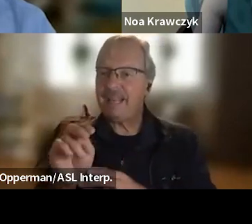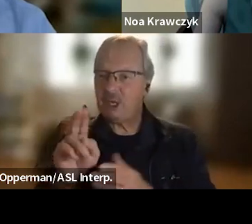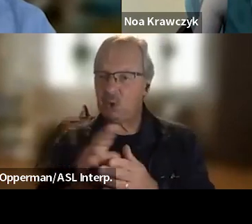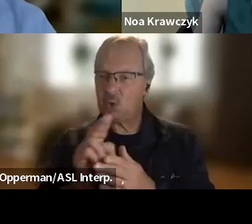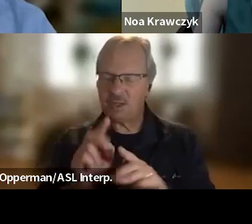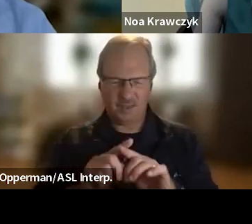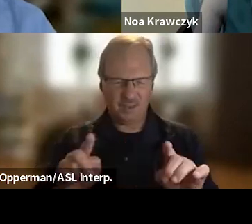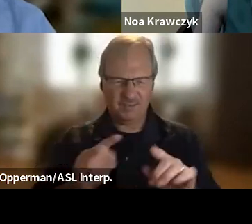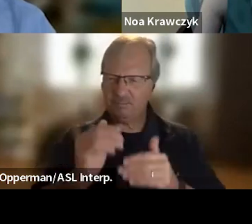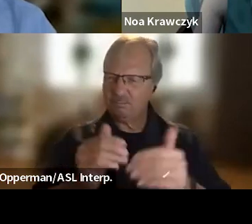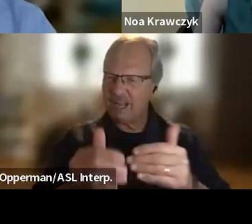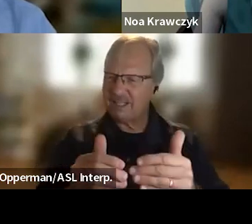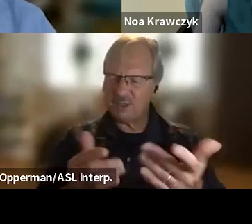or just how are you handling that?